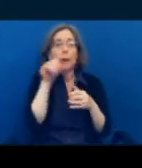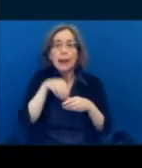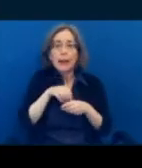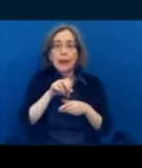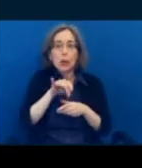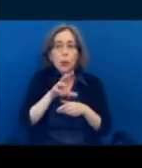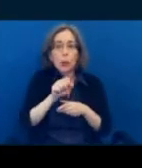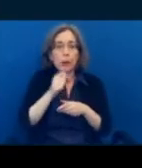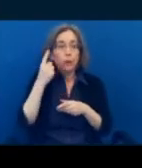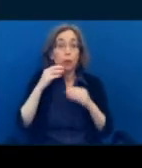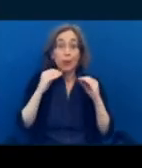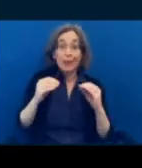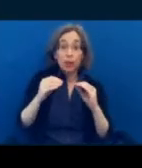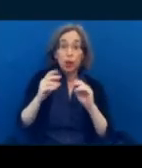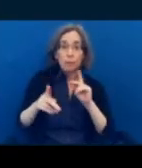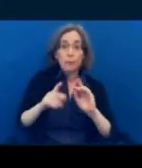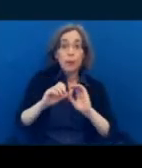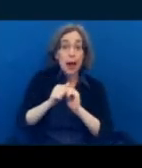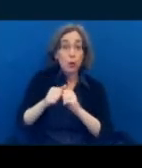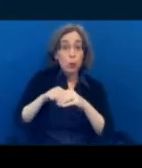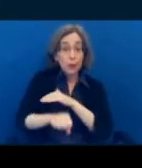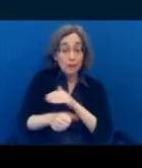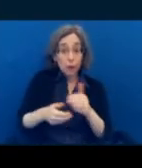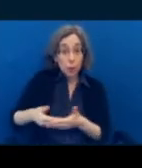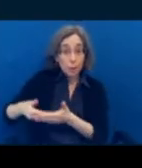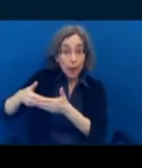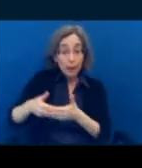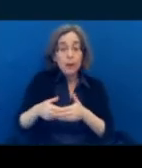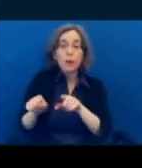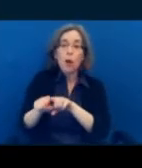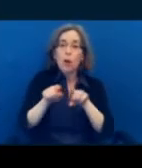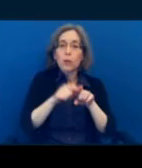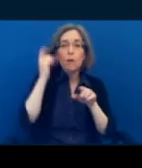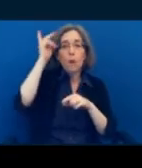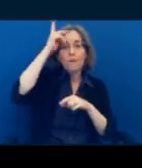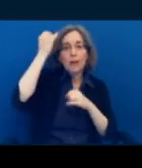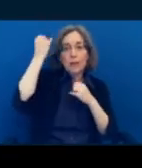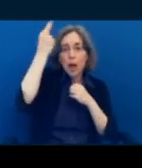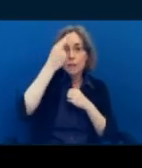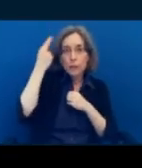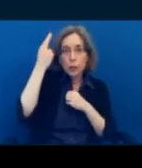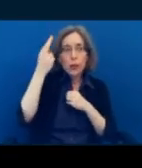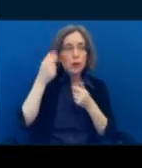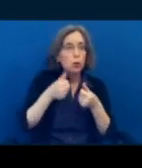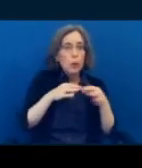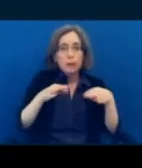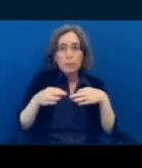PEOPLE HOW TO DELIVER BABIES BUT ALSO FOR THE PHILOSOPHICAL 1 FOR THE ORIGINS OF LIFE, YOU CAN SEE